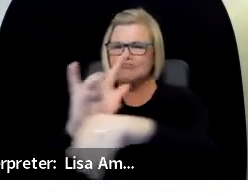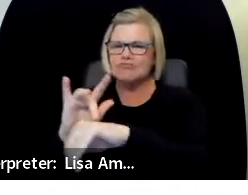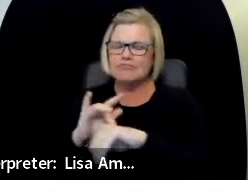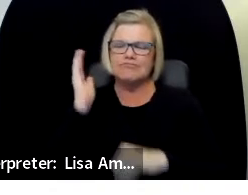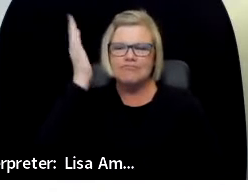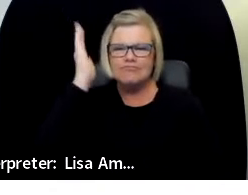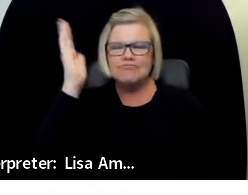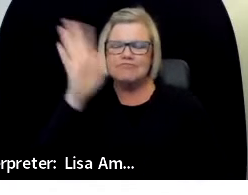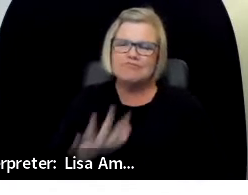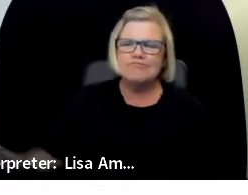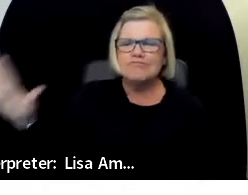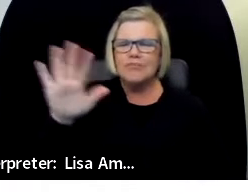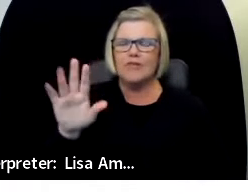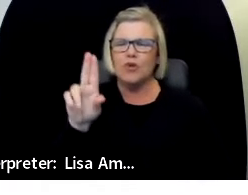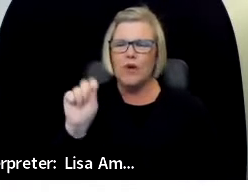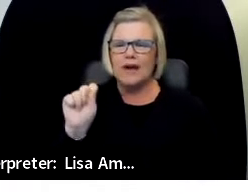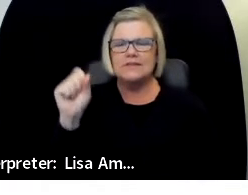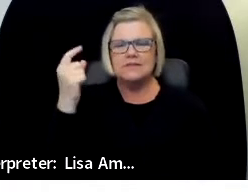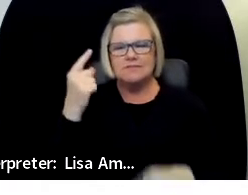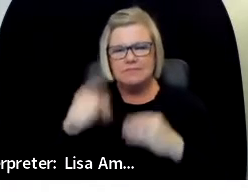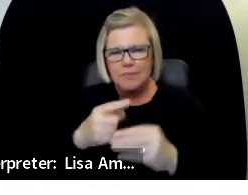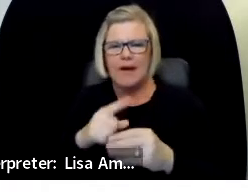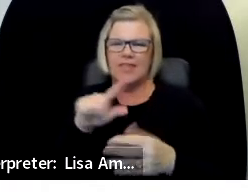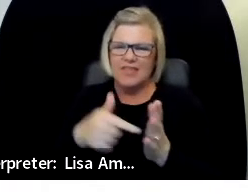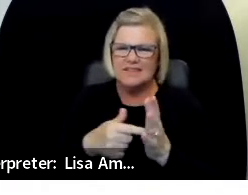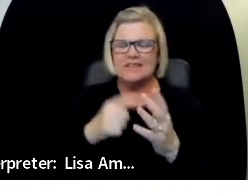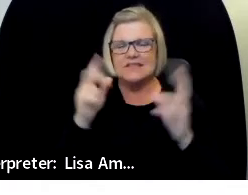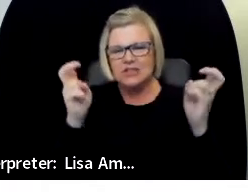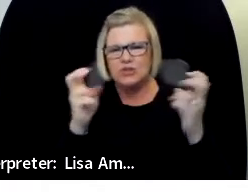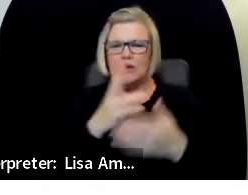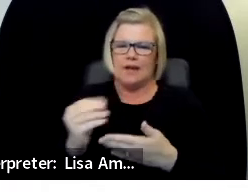HE IS THE PRESIDENT ELECT OF THE AMERICAN SOCIETY OF ADDICTION MEDICINE, AND GIVES PRESENTATIONS AROUND THE WORLD REGARDING ADDICTION MEDICINE, MOTIVATIONAL INTERVIEWING AND GENDER AND SEXUAL EQUALITY. HE PREVIOUSLY SERVED ON THE BOARD OF DIRECTORS OF THE GLMA, HEALTH PROFESSIONALS ADVANCING LGBT EQUALITY, AND AS THE CHAIR OF THE LGBT ADVISORY COMMITTEE TO THE AMERICAN MEDICAL ASSOCIATION BOARD OF TRUSSES